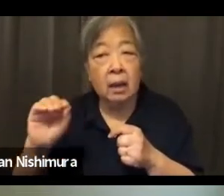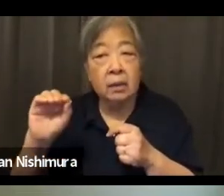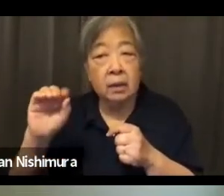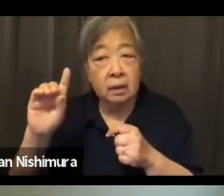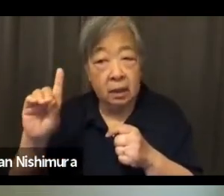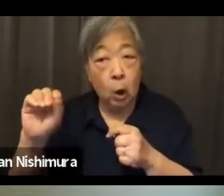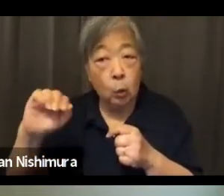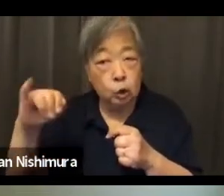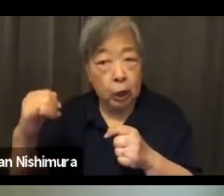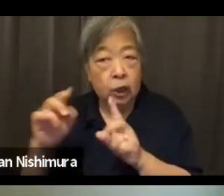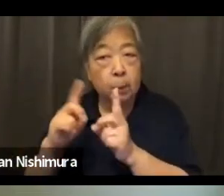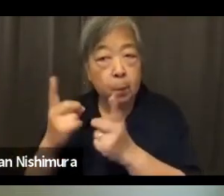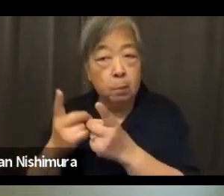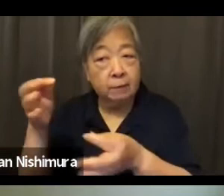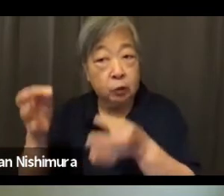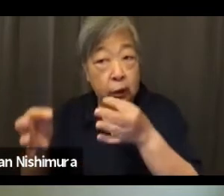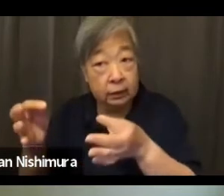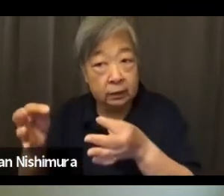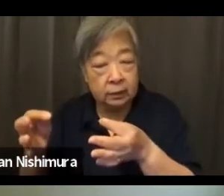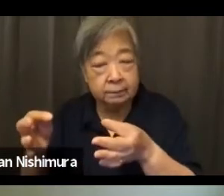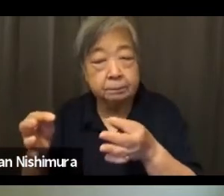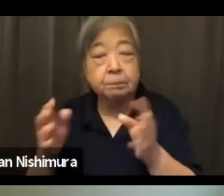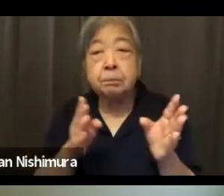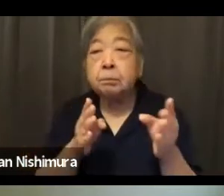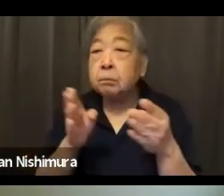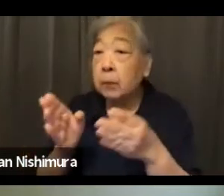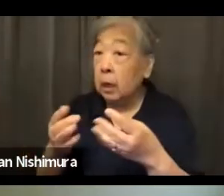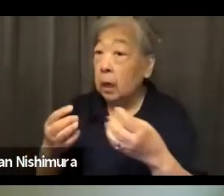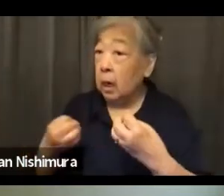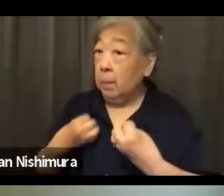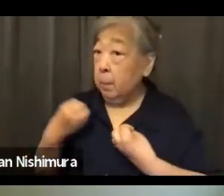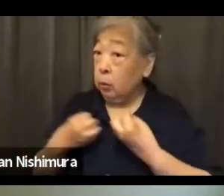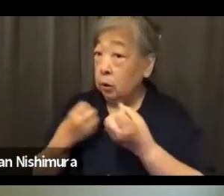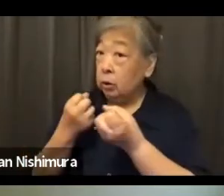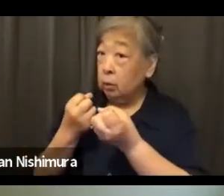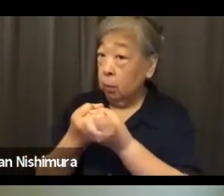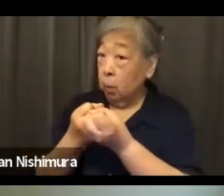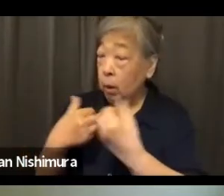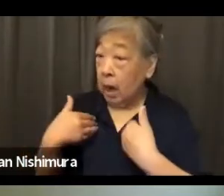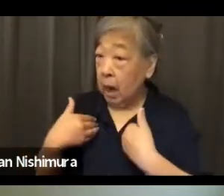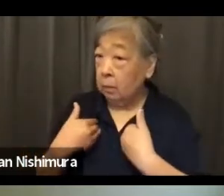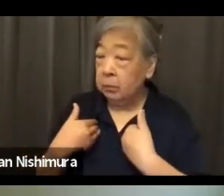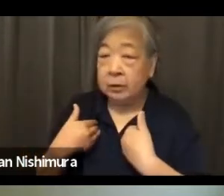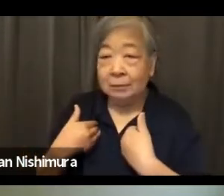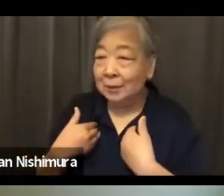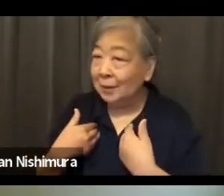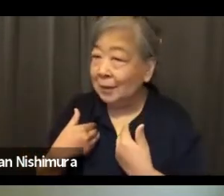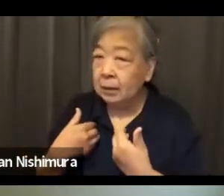Emotional support animals are not confined to being dogs.